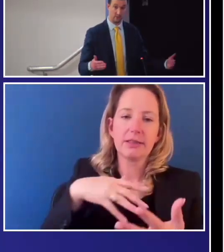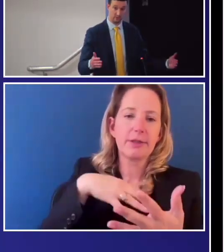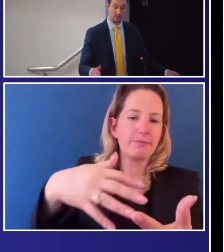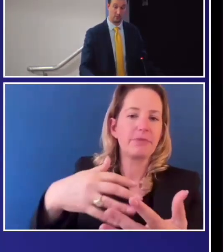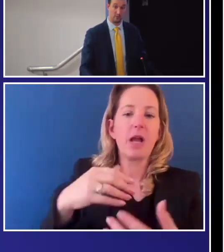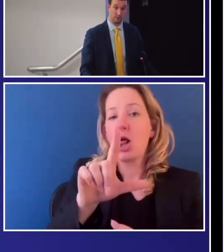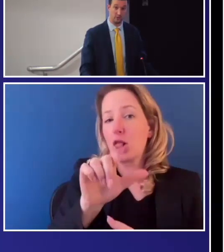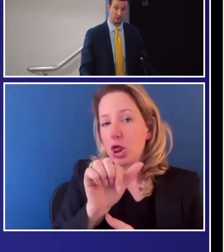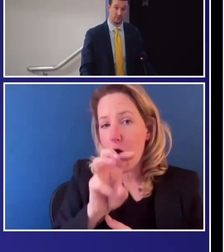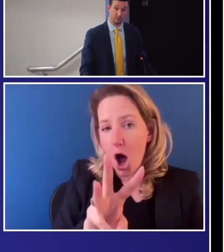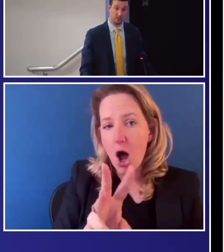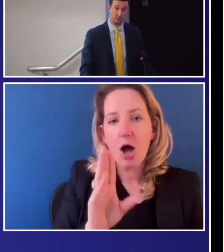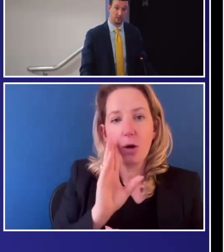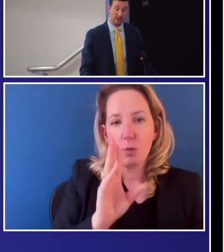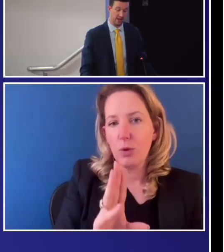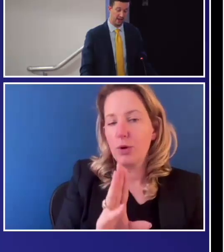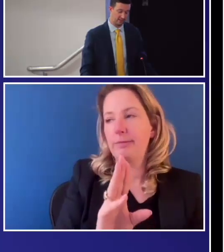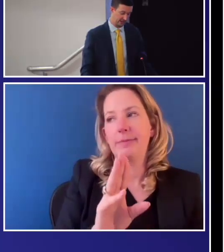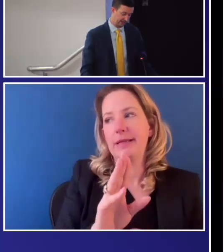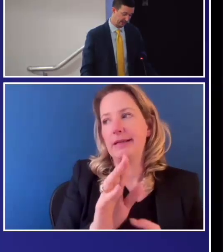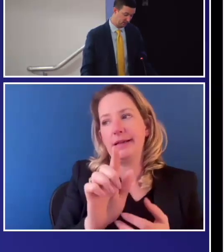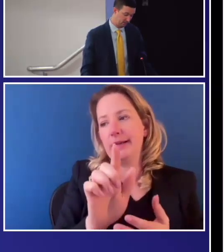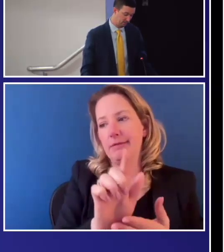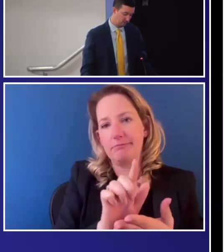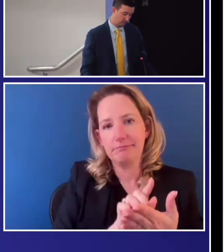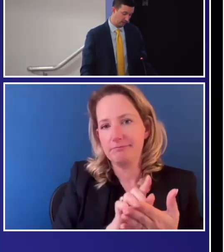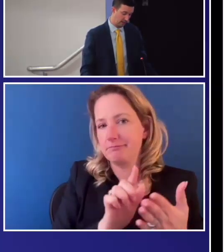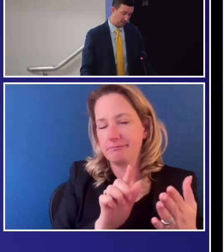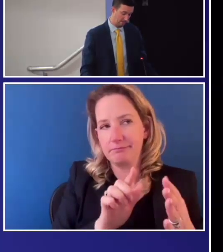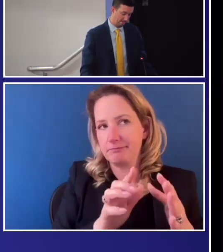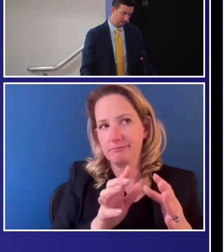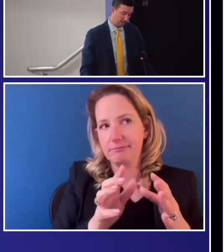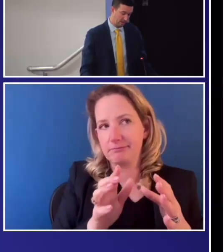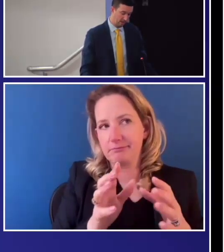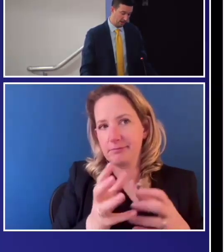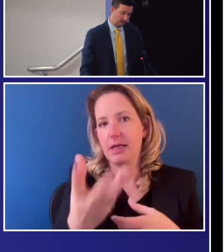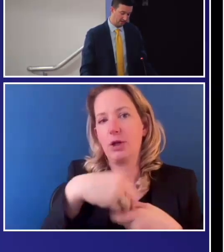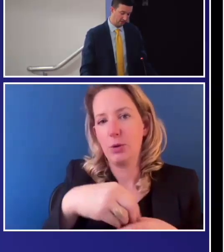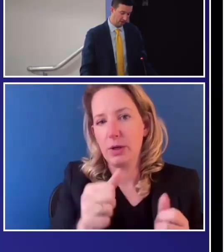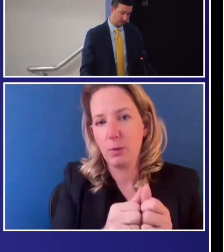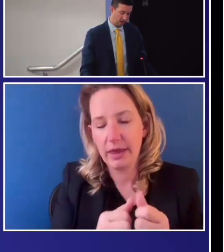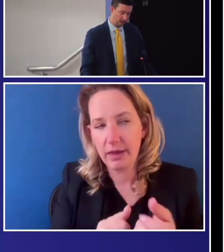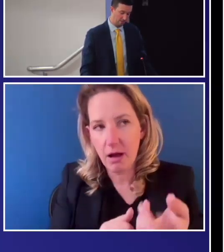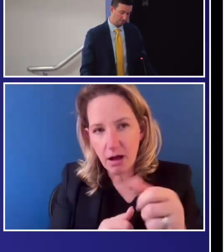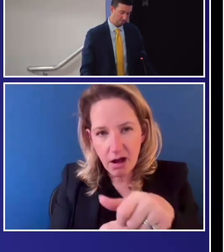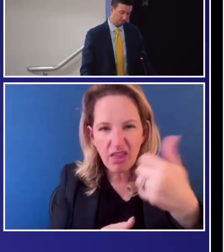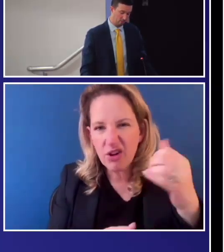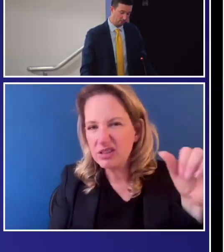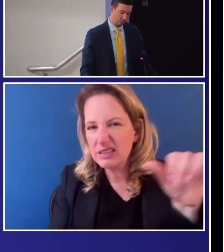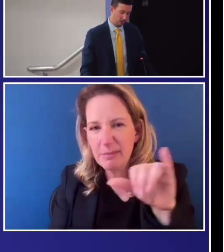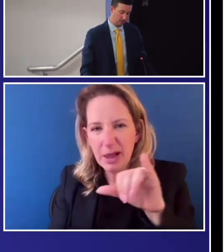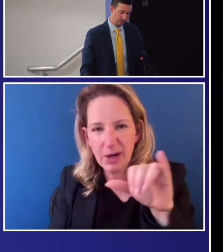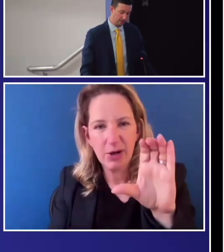closely similar two-digit CIP codes as that case. And there are --